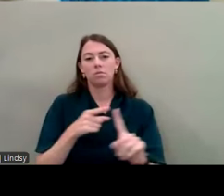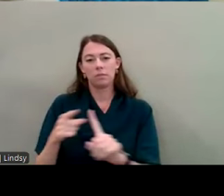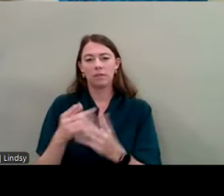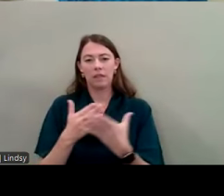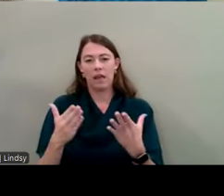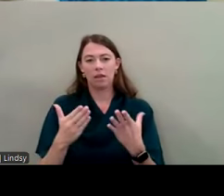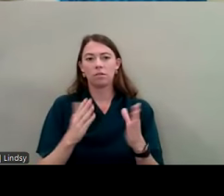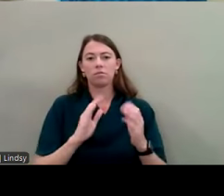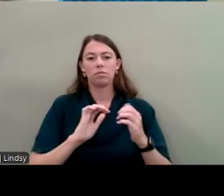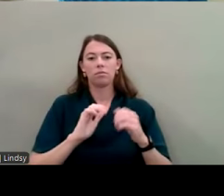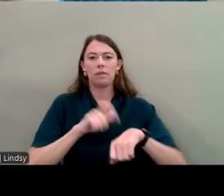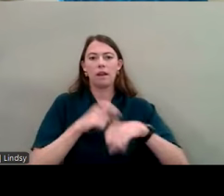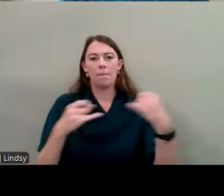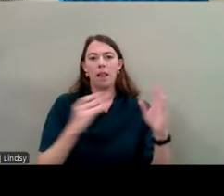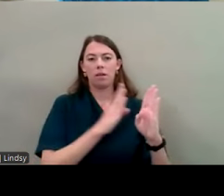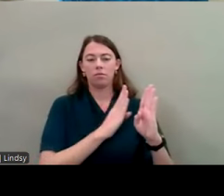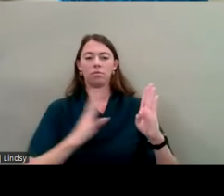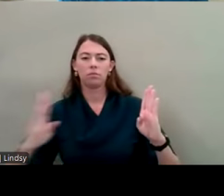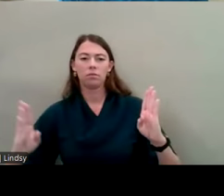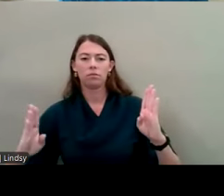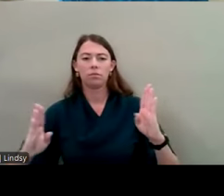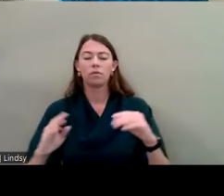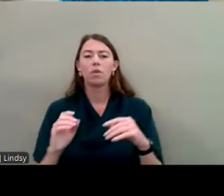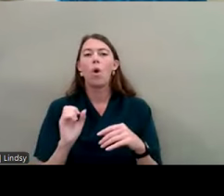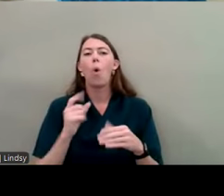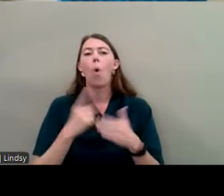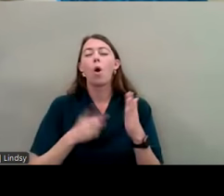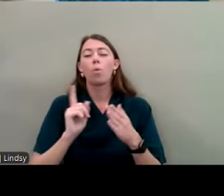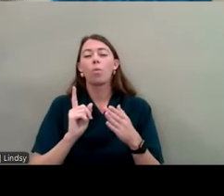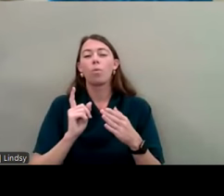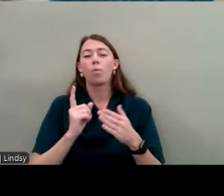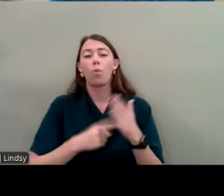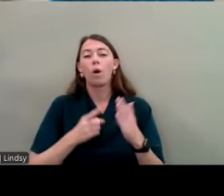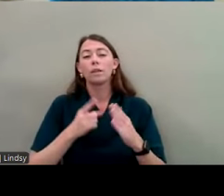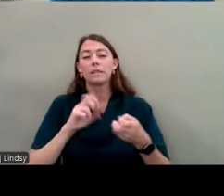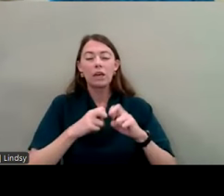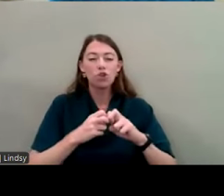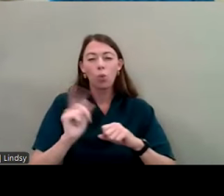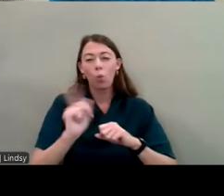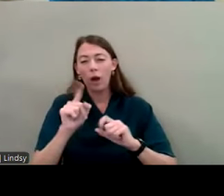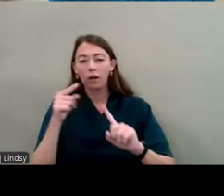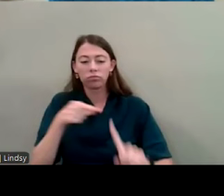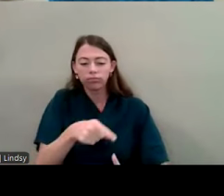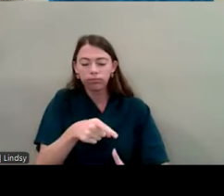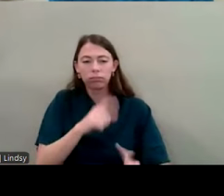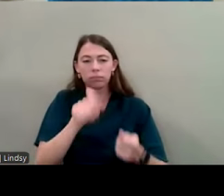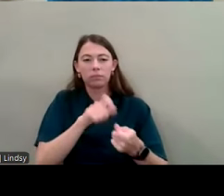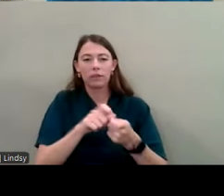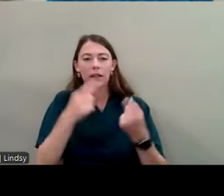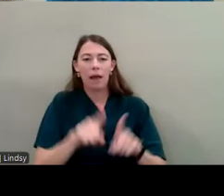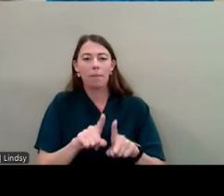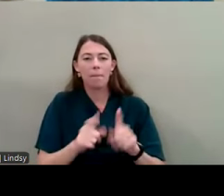criteria or on specific pages of the website or on the overall conformance of the website.